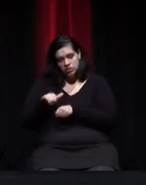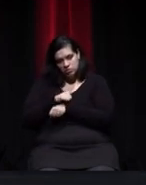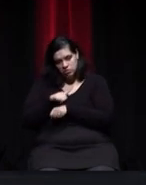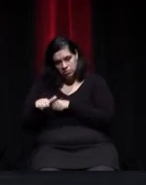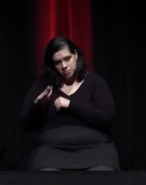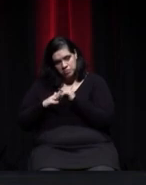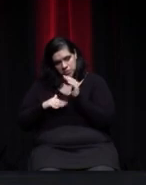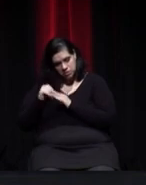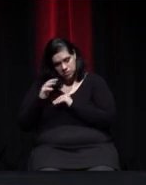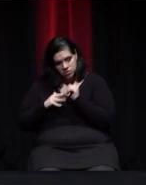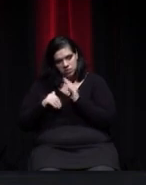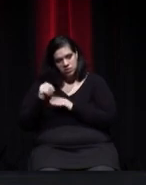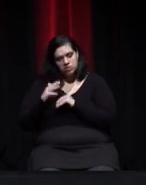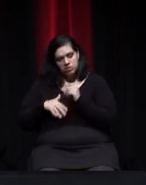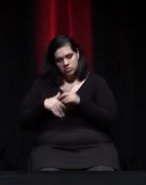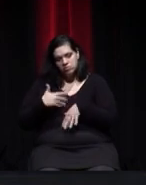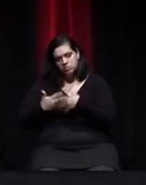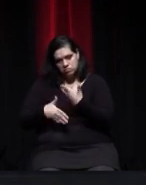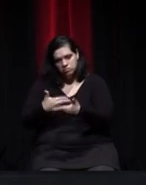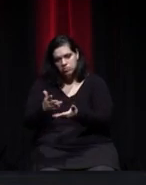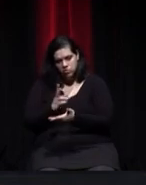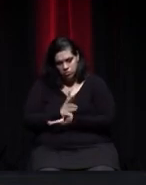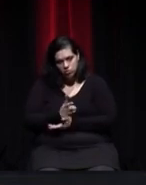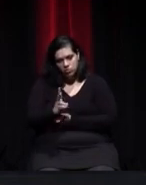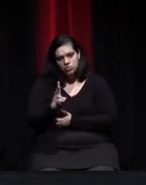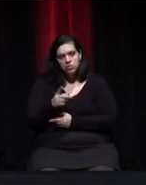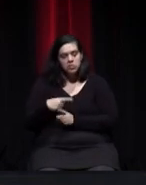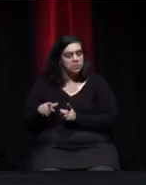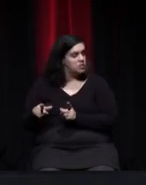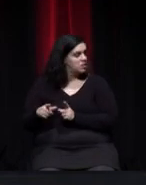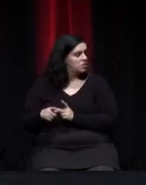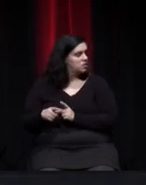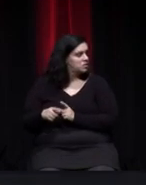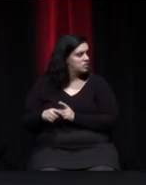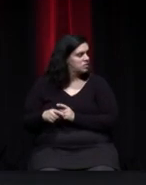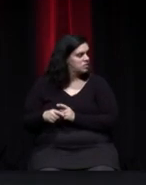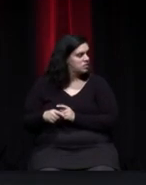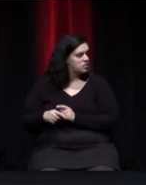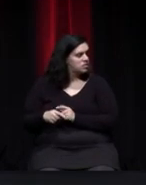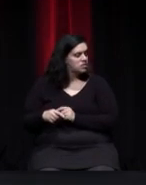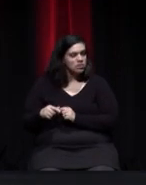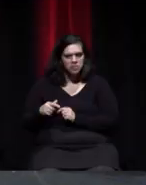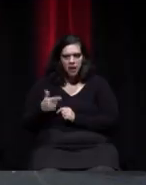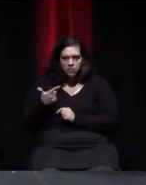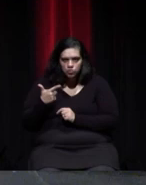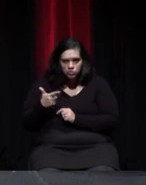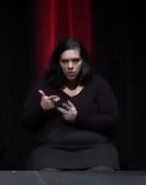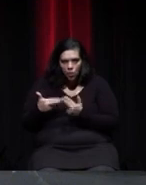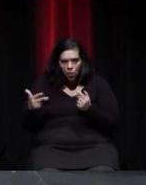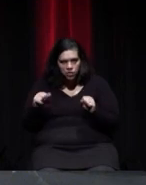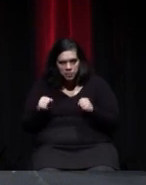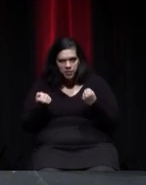of making the wheels turn, but it's a way to keeps us thinking. Won't there be anything to defending us from this?